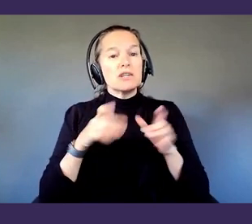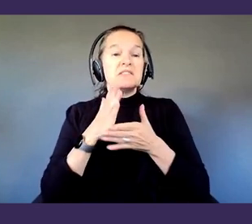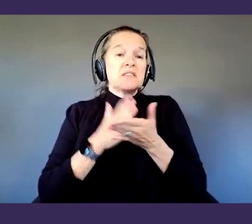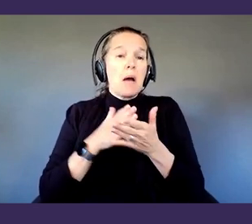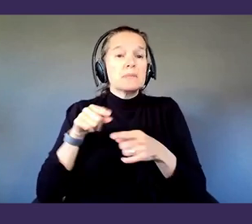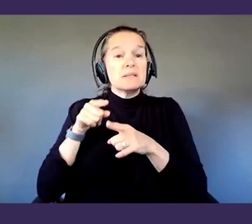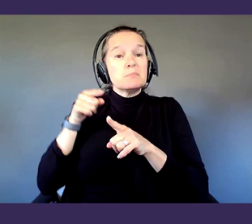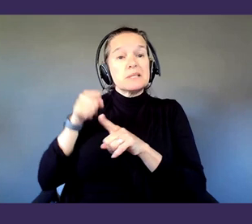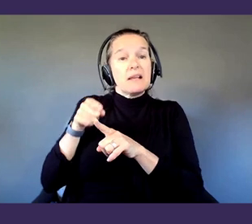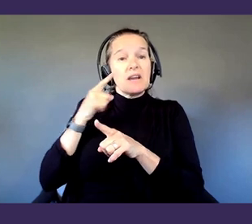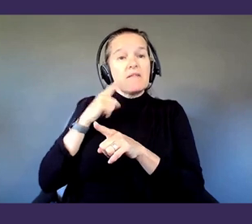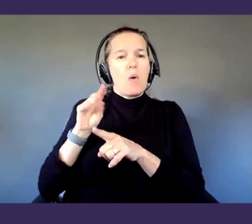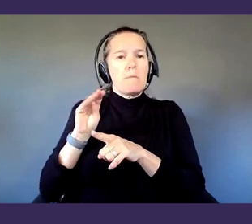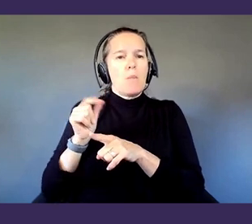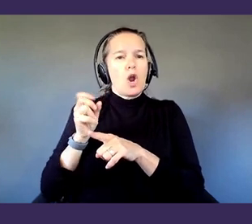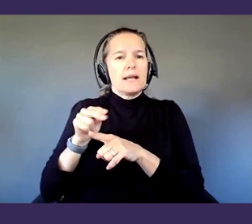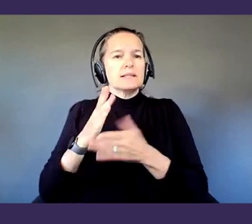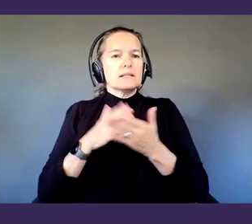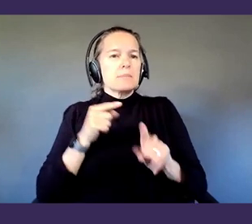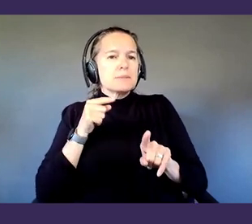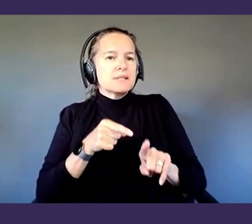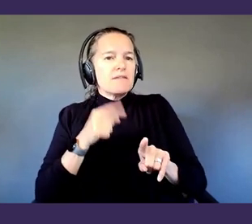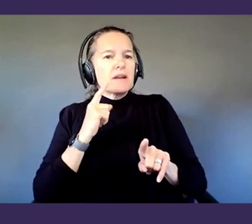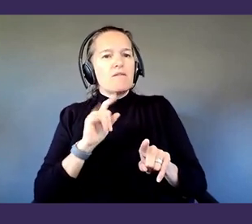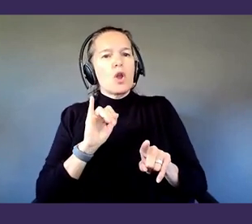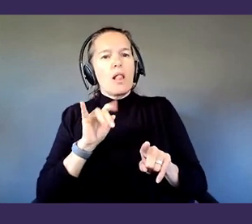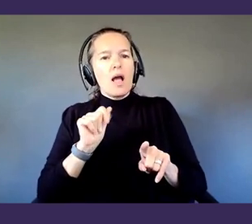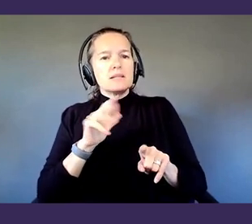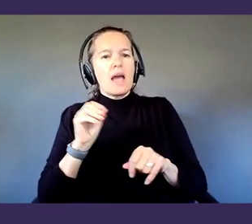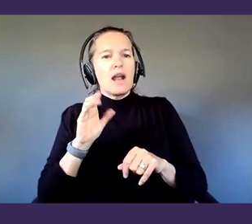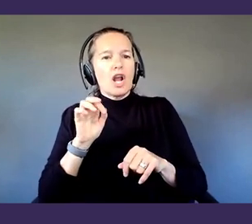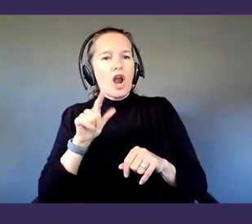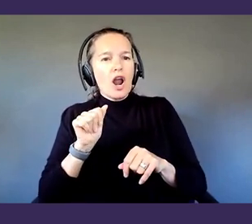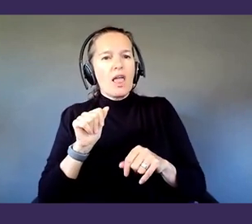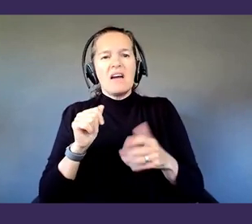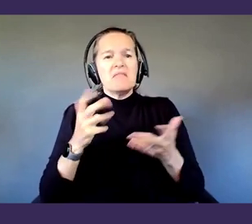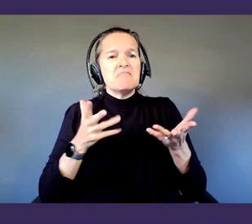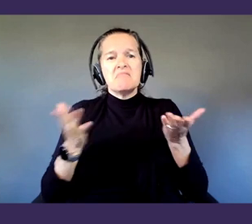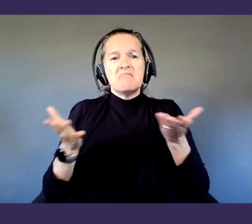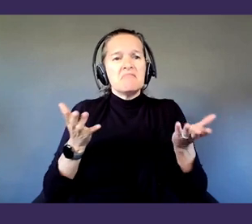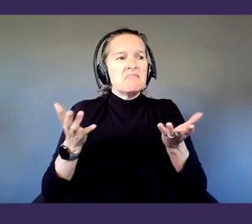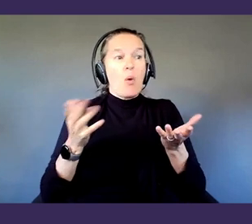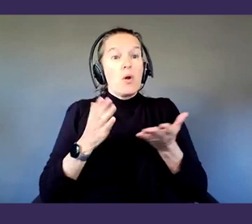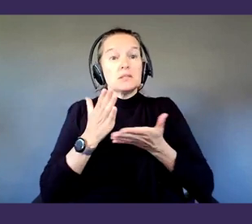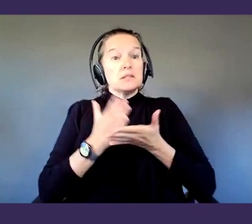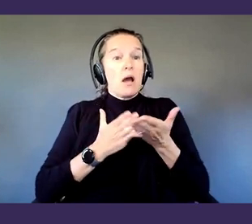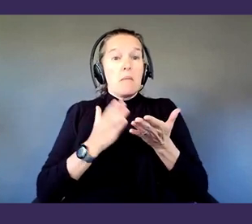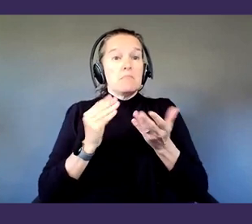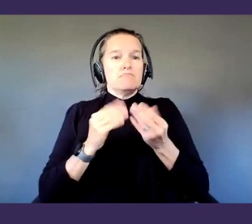some may be specifically for Yolanda and Karla, or, you know, some may be answered by both of you.